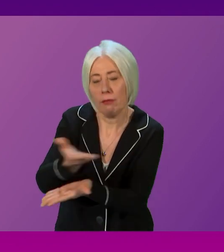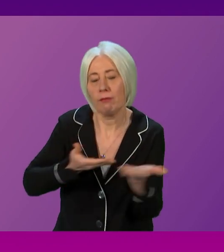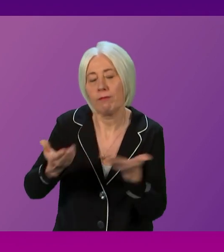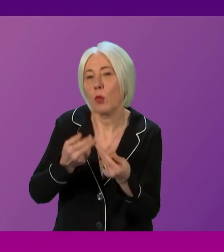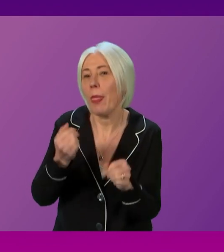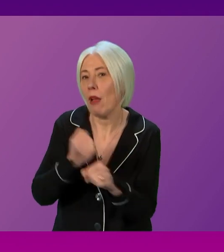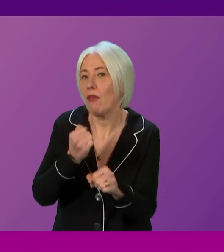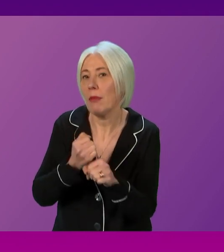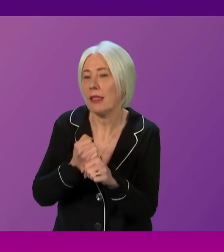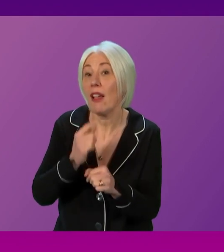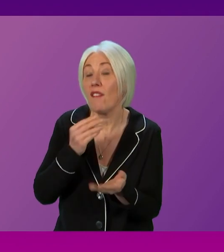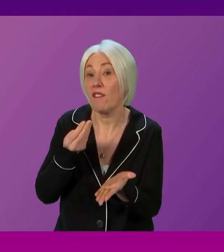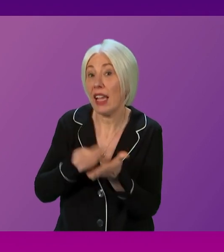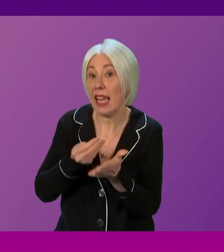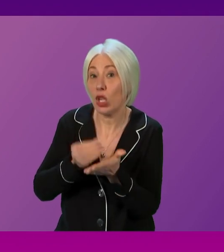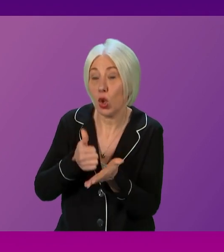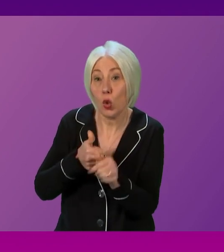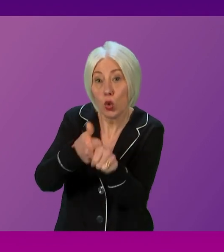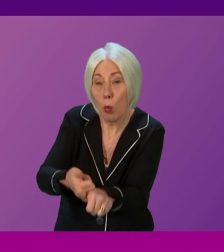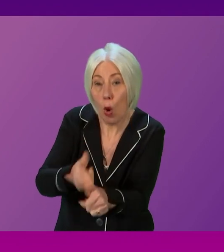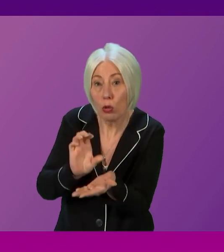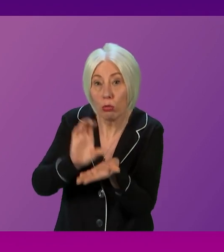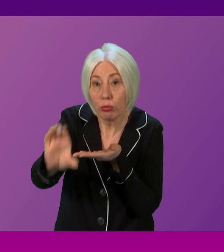and an offer of financial support has been made for the next financial year.